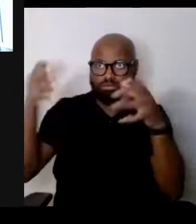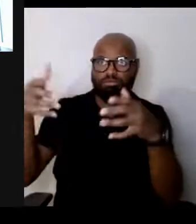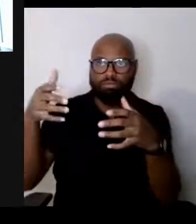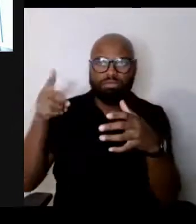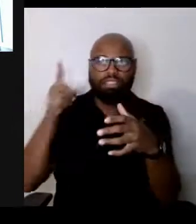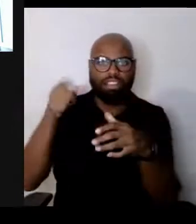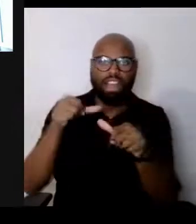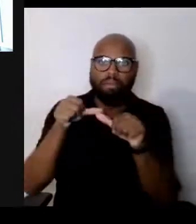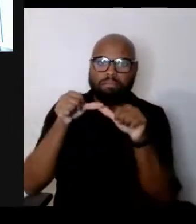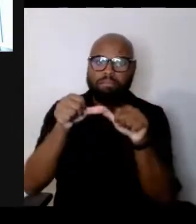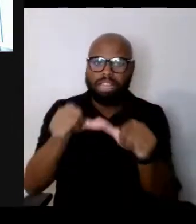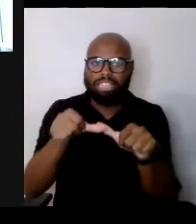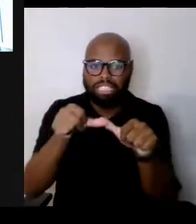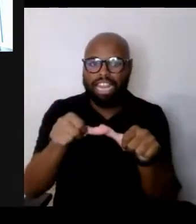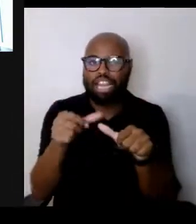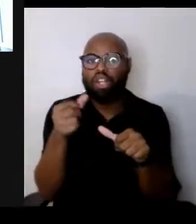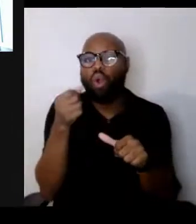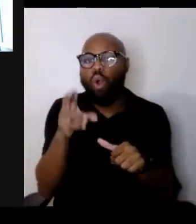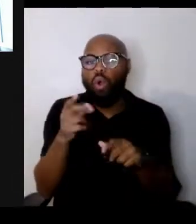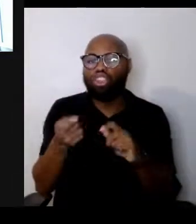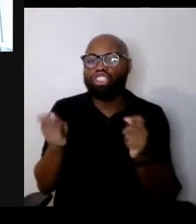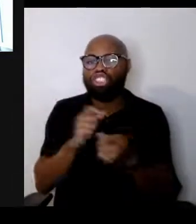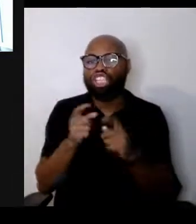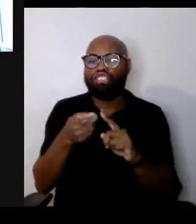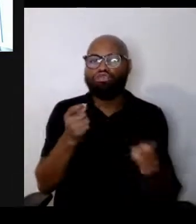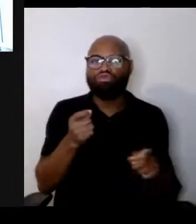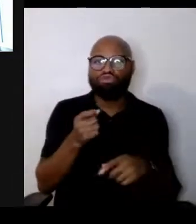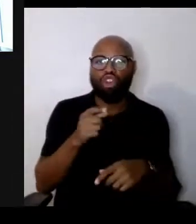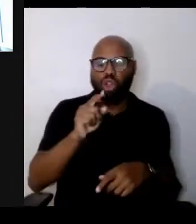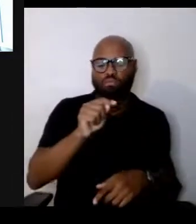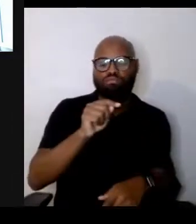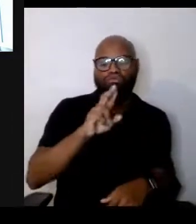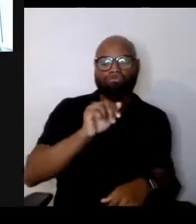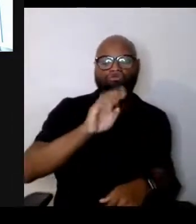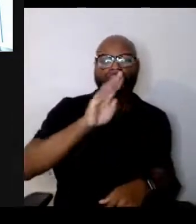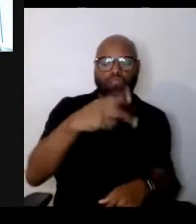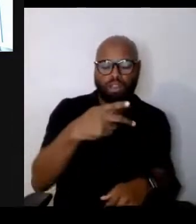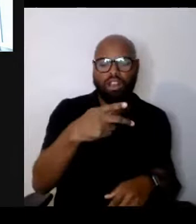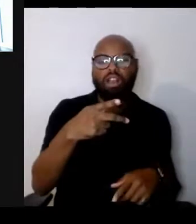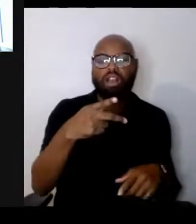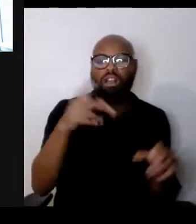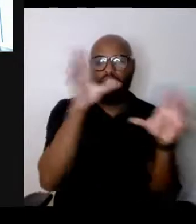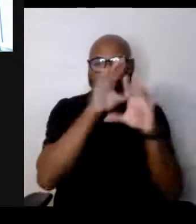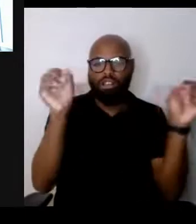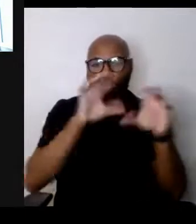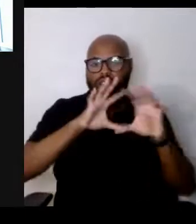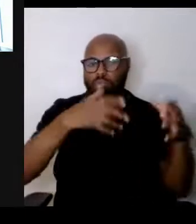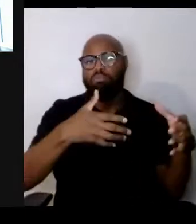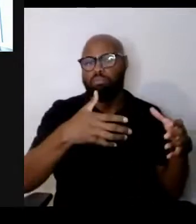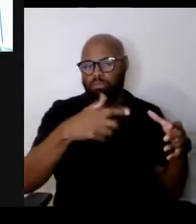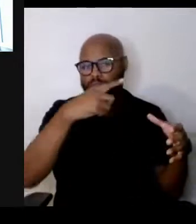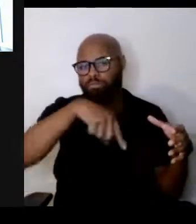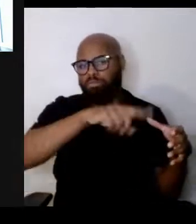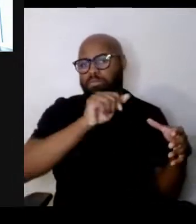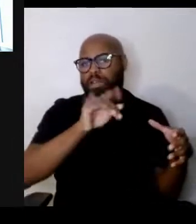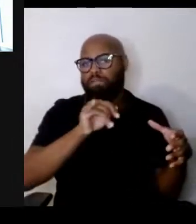and or changed from the Trump administration. And, you know some may wonder just in confusion perhaps